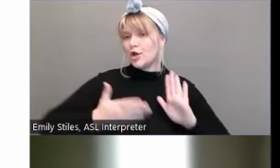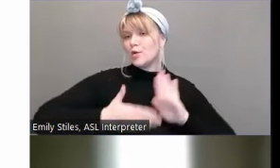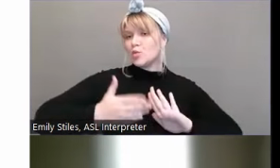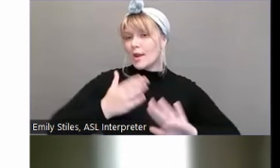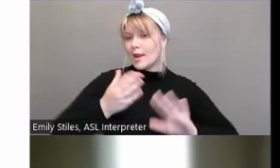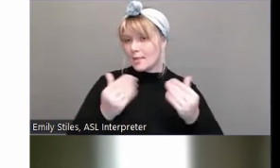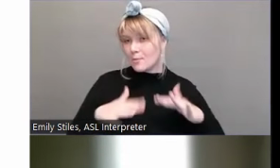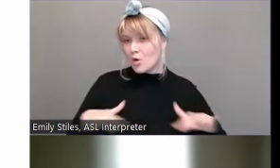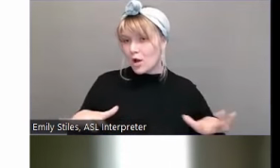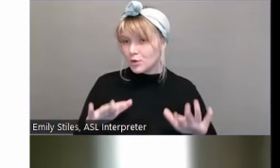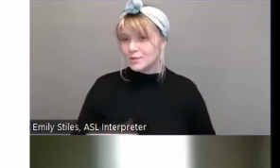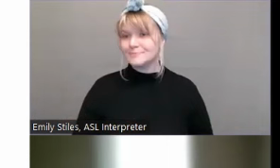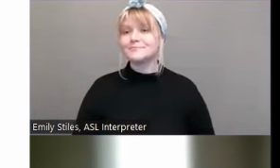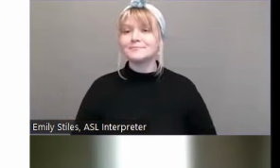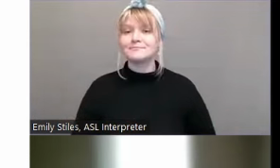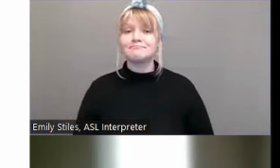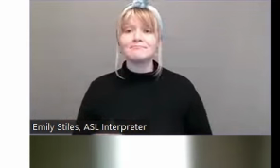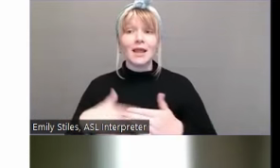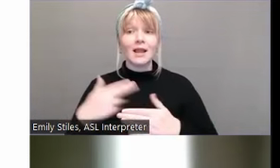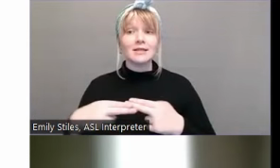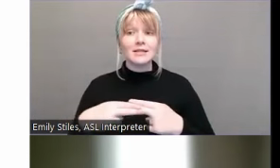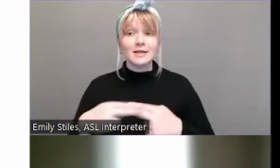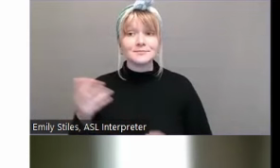Next slide please.